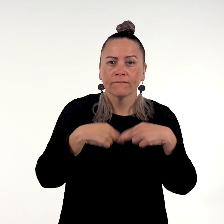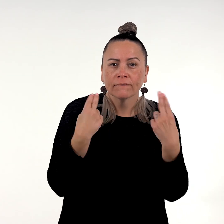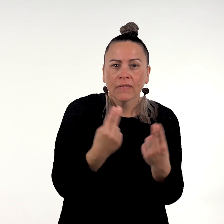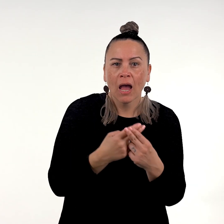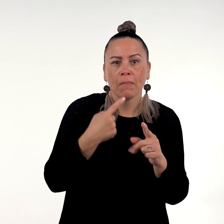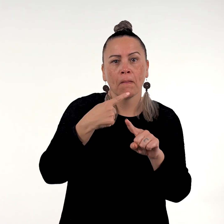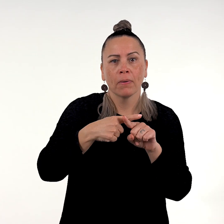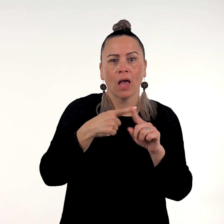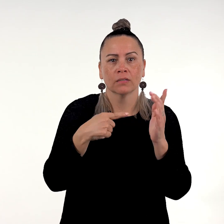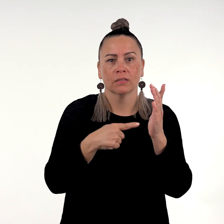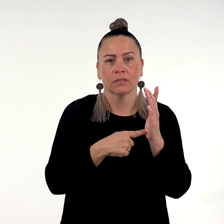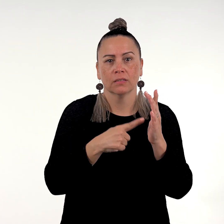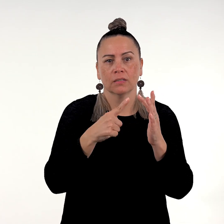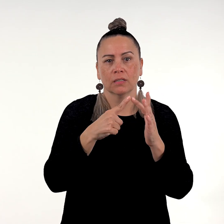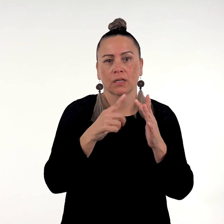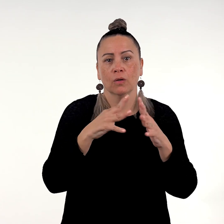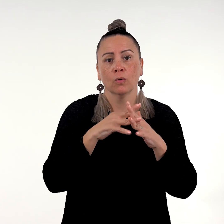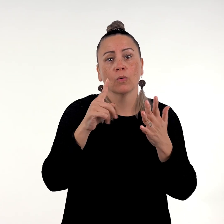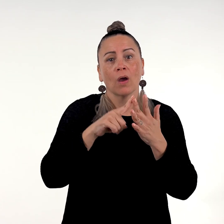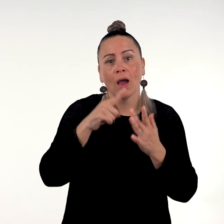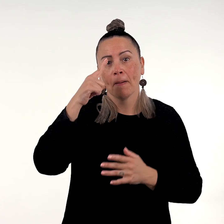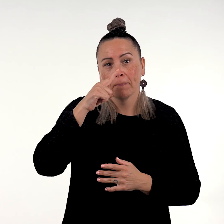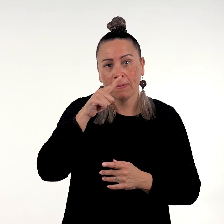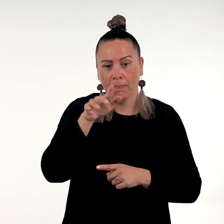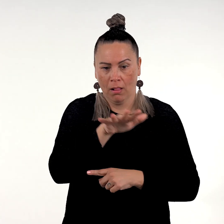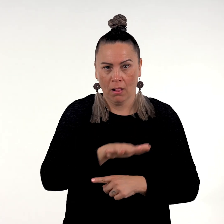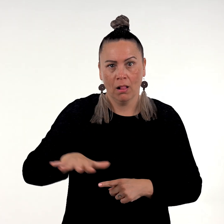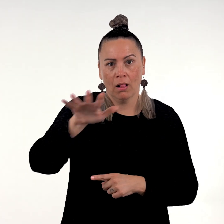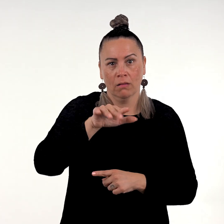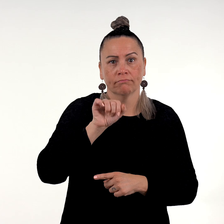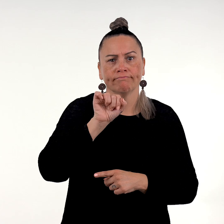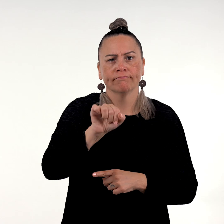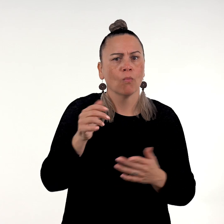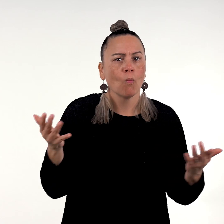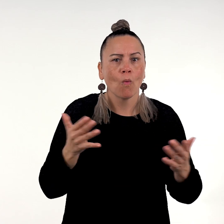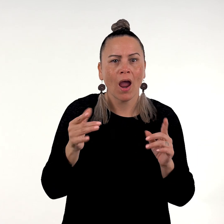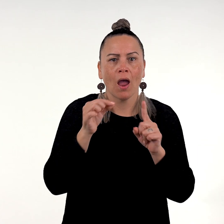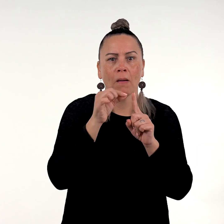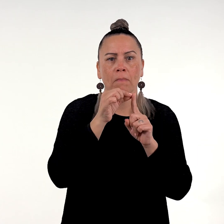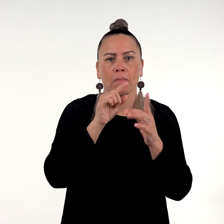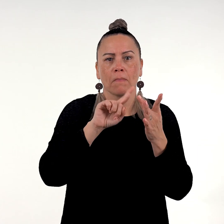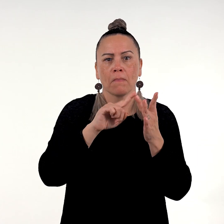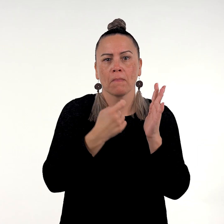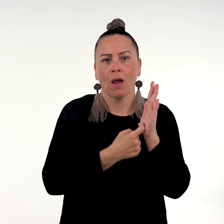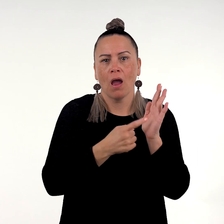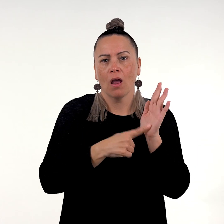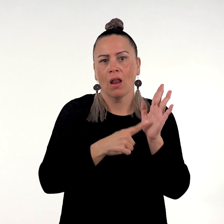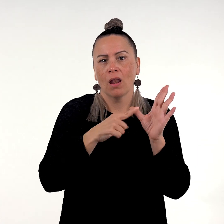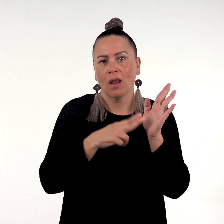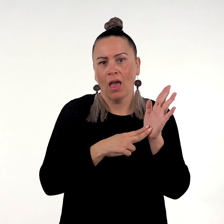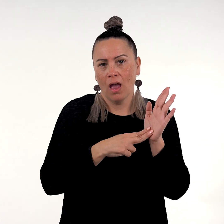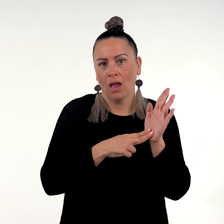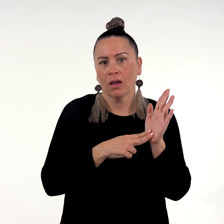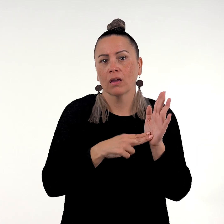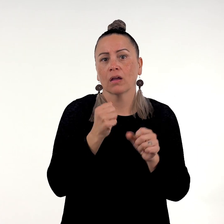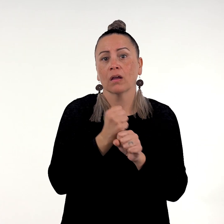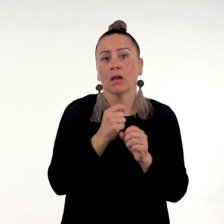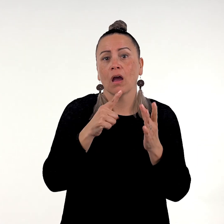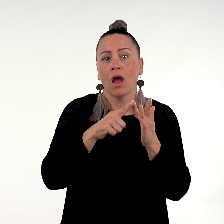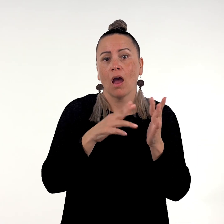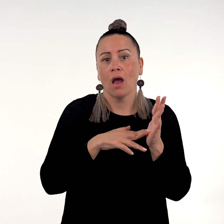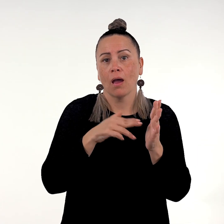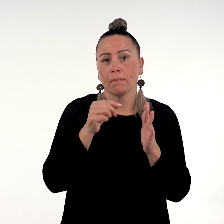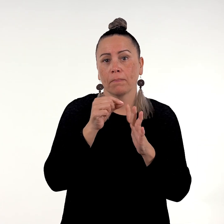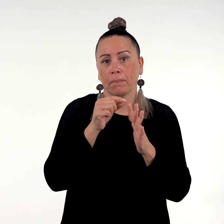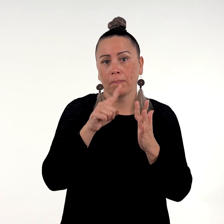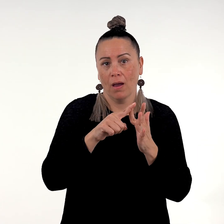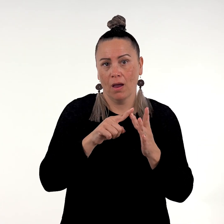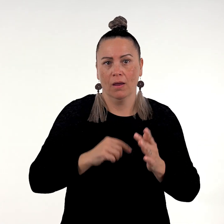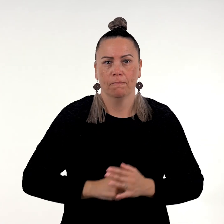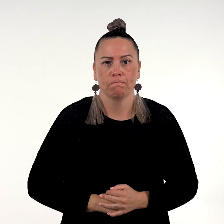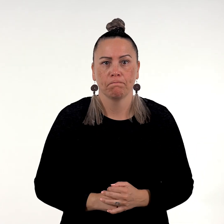my family, and the Tiwi people of Pirlangimpi and their way of life.’